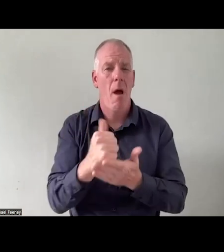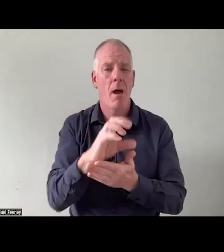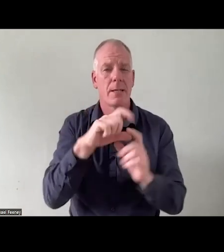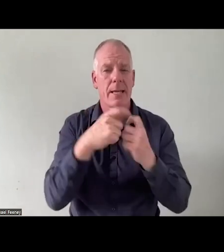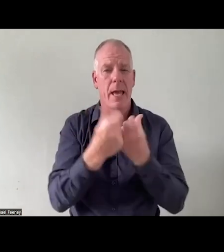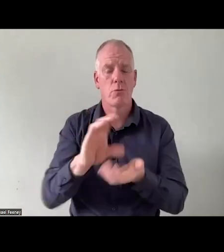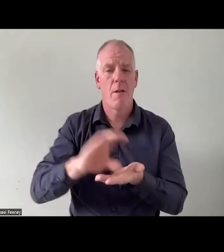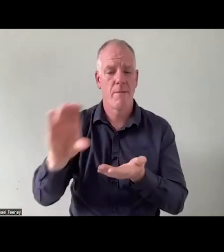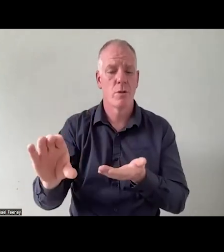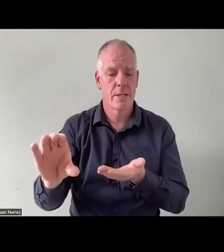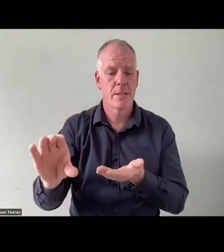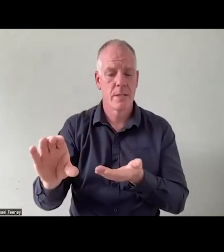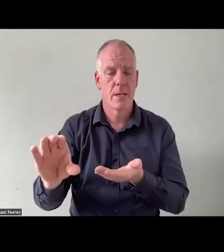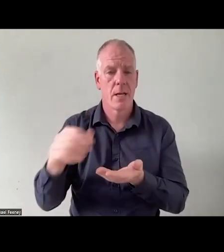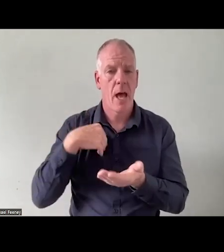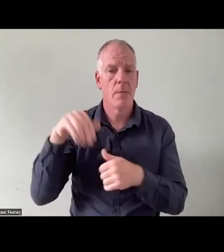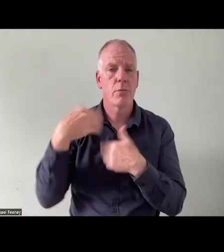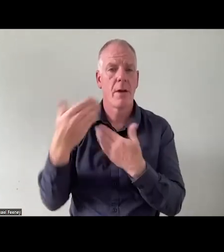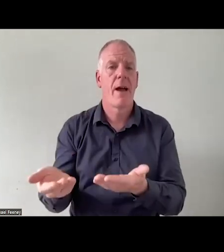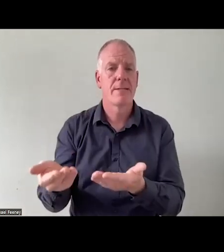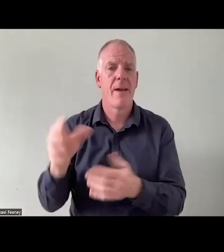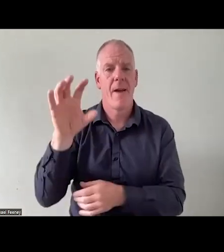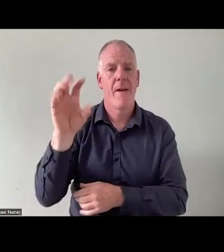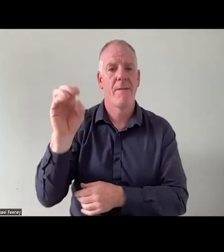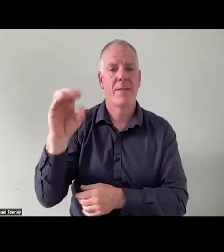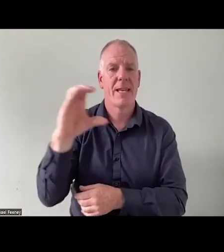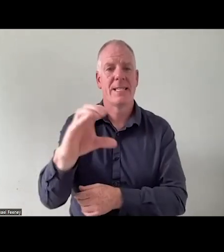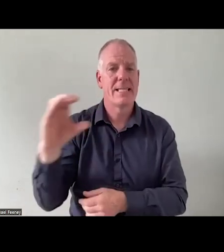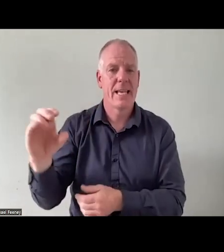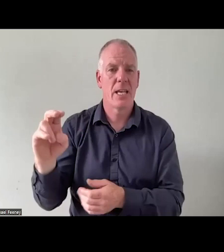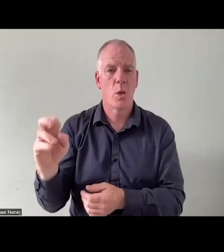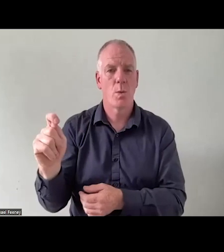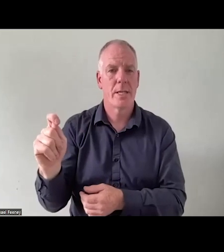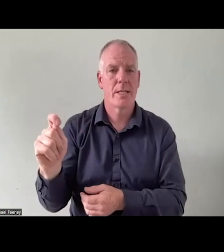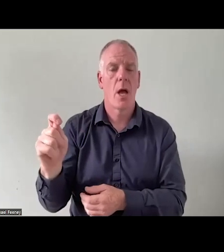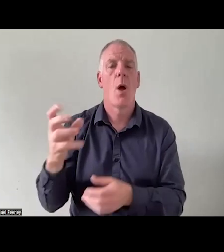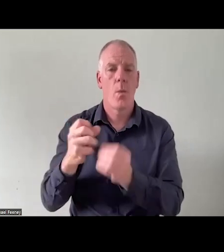and I supplied, originally, 50 caption units and software application